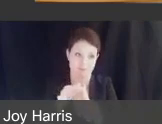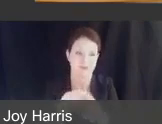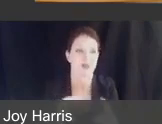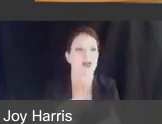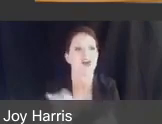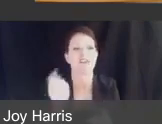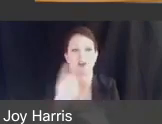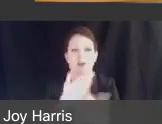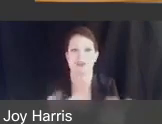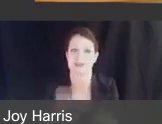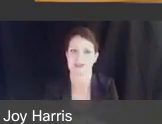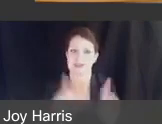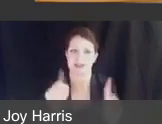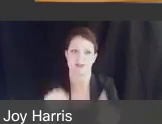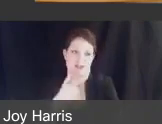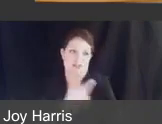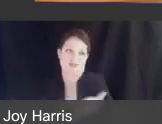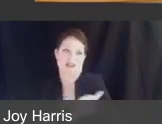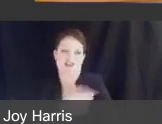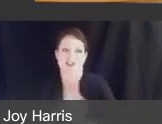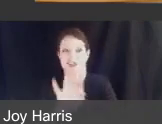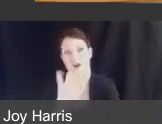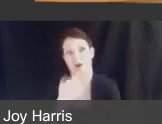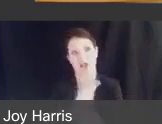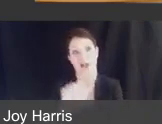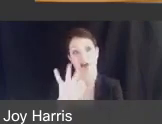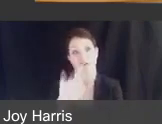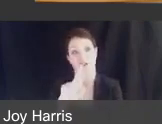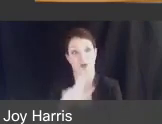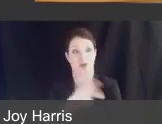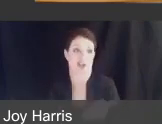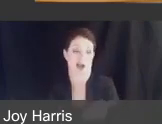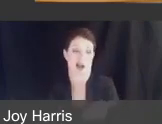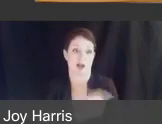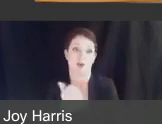about this vaccine than a flu shot which, you know, everyone is probably much more familiar with.